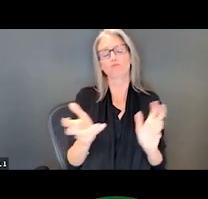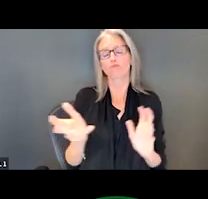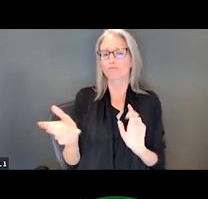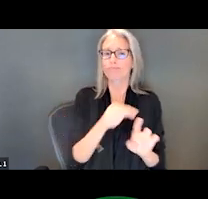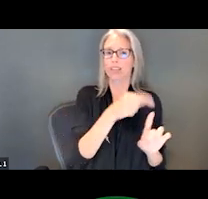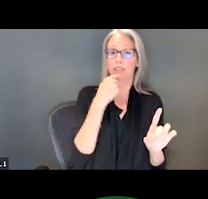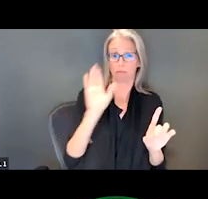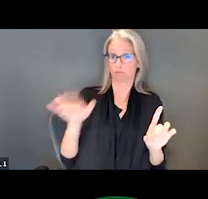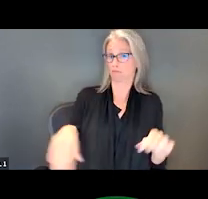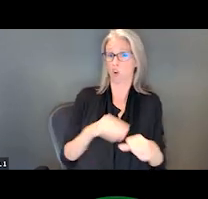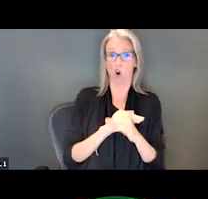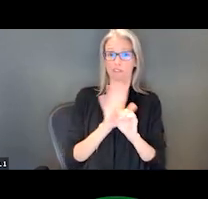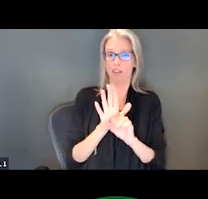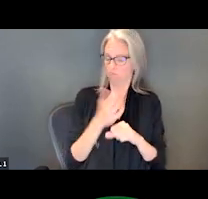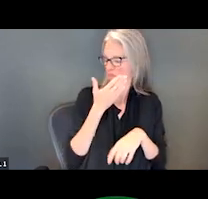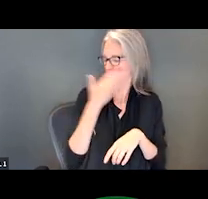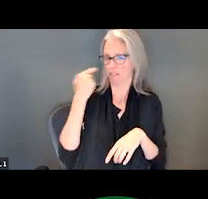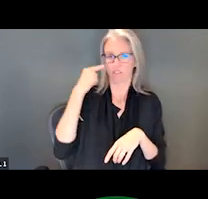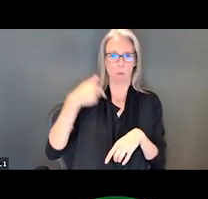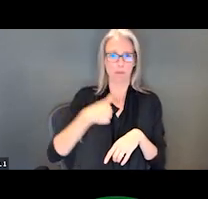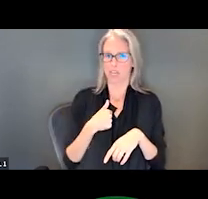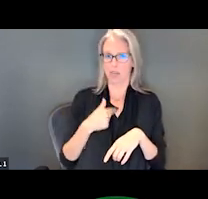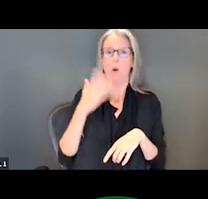as opposed to rolling in in his chair or getting to the location and